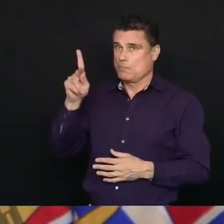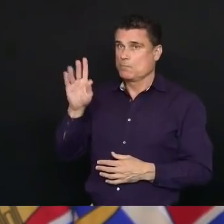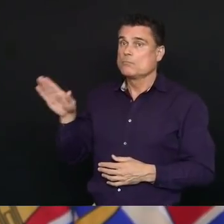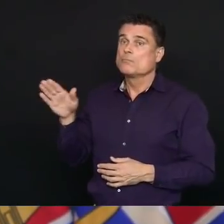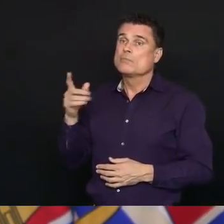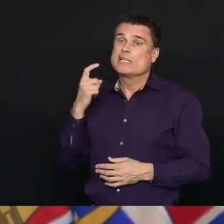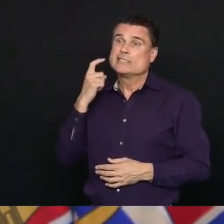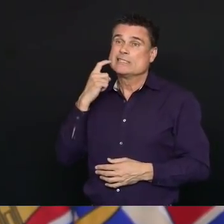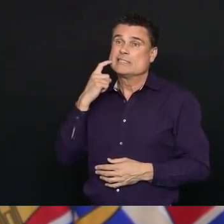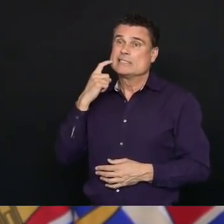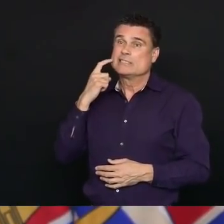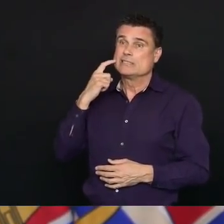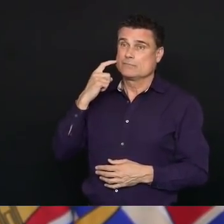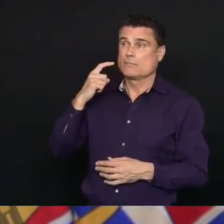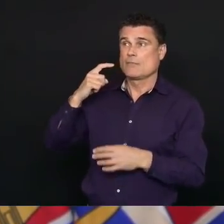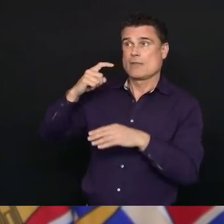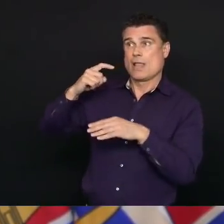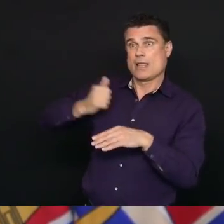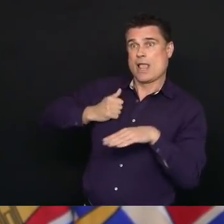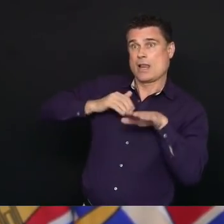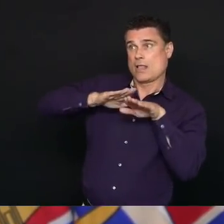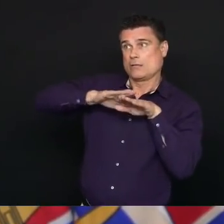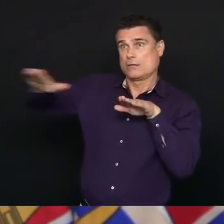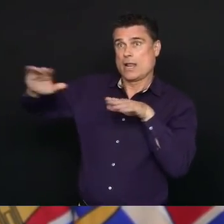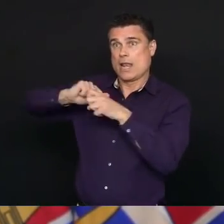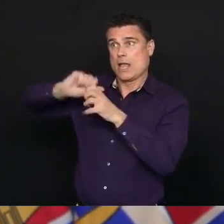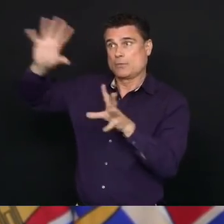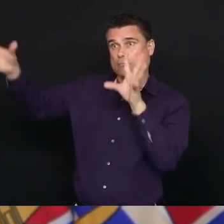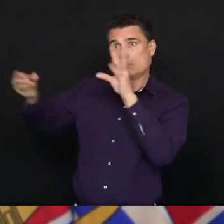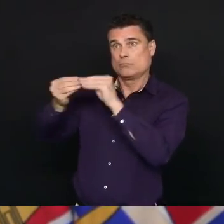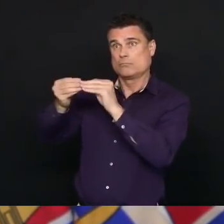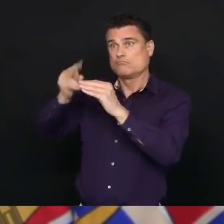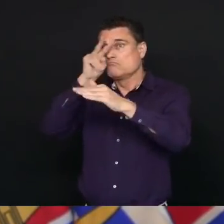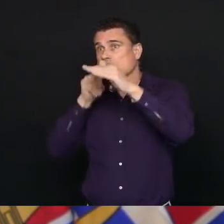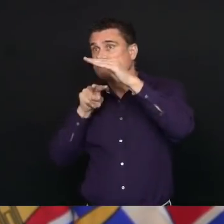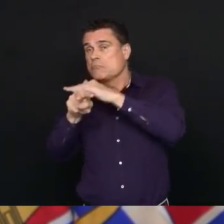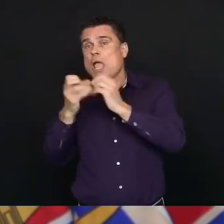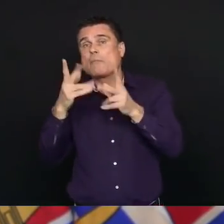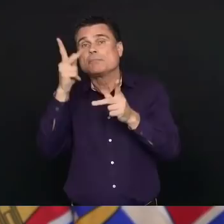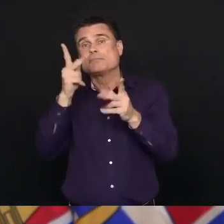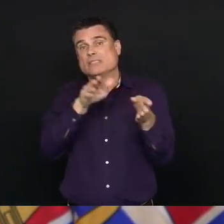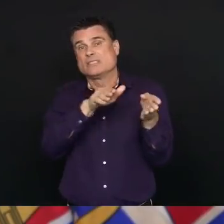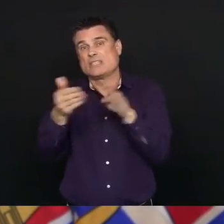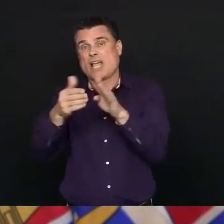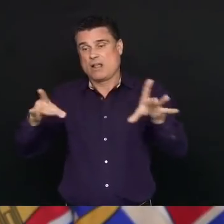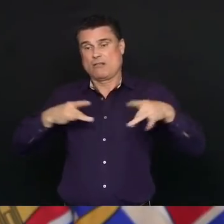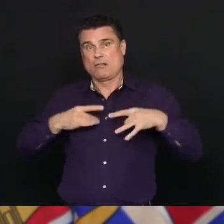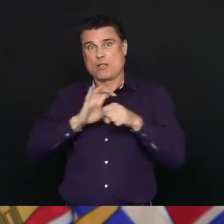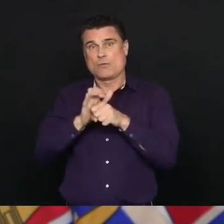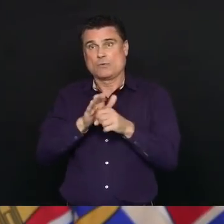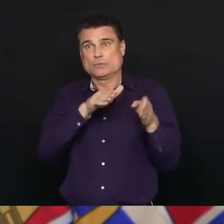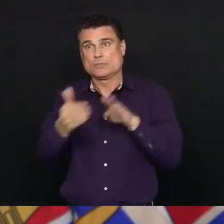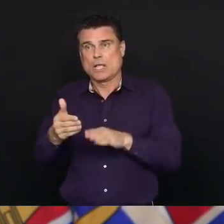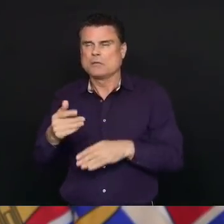Yvonne Palmer. Go ahead. I would ask a follow-up on that one. Now that we have the national numbers